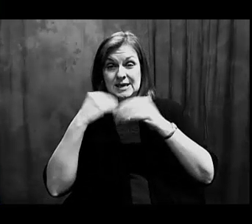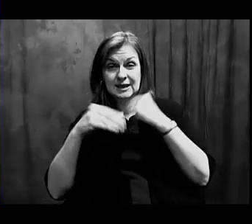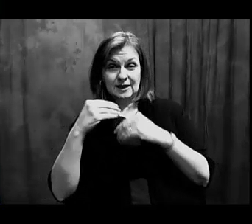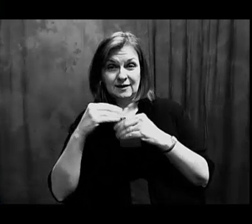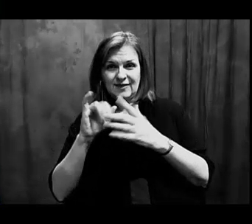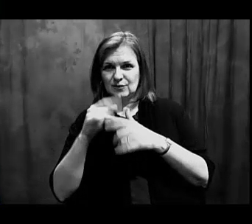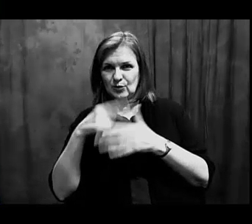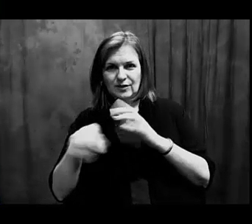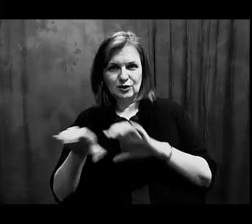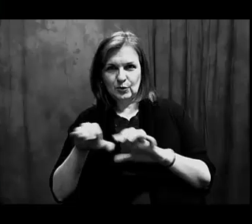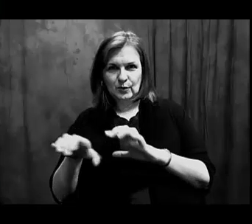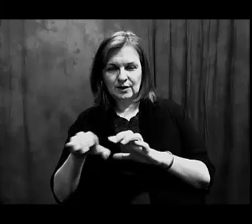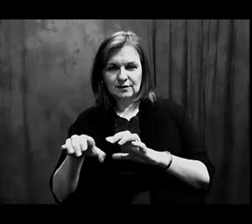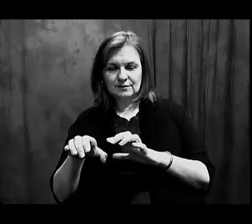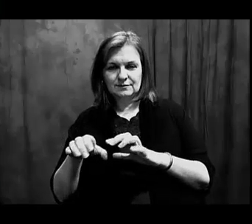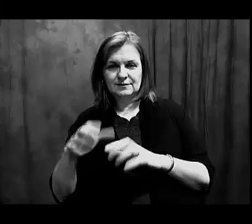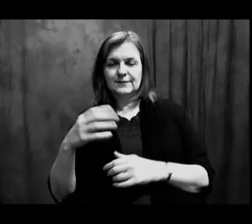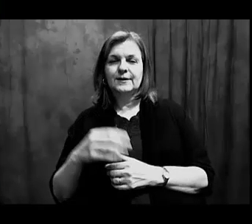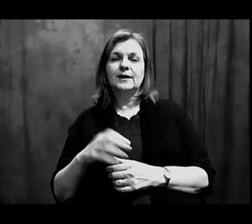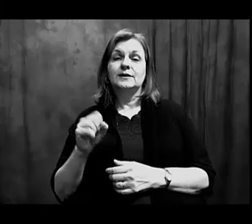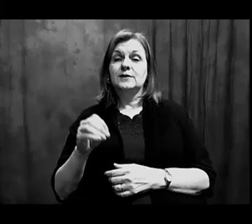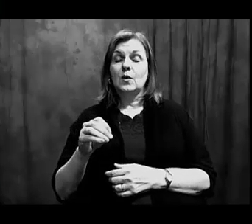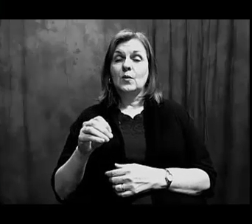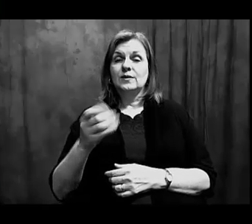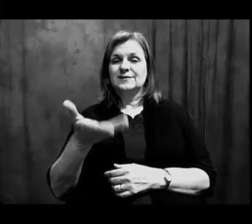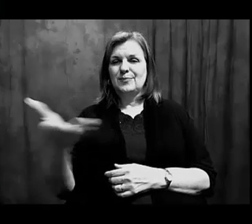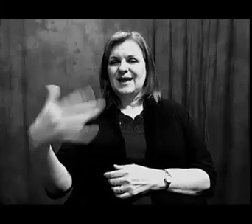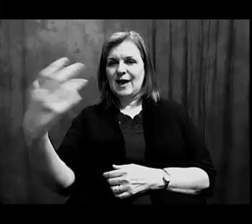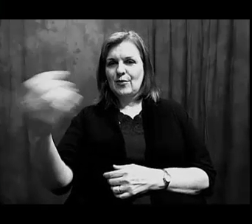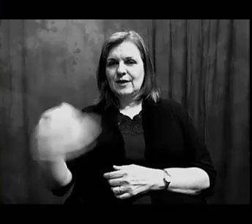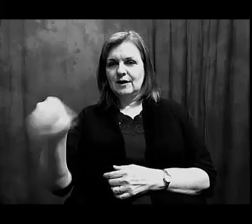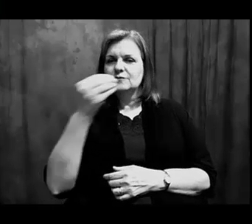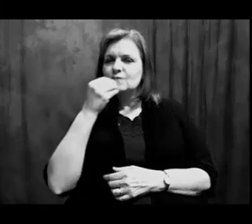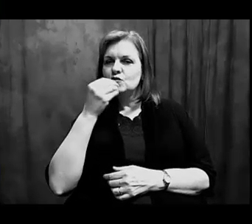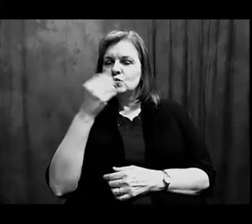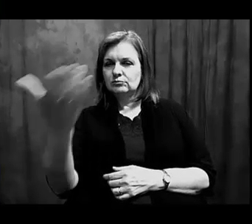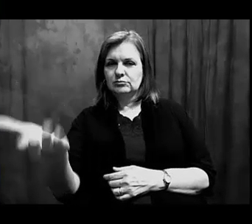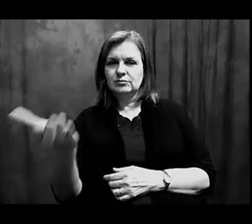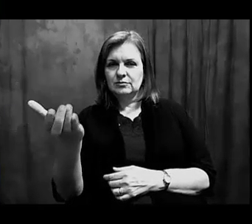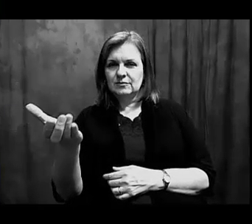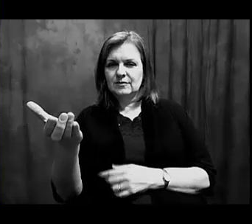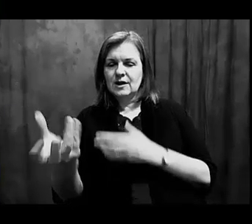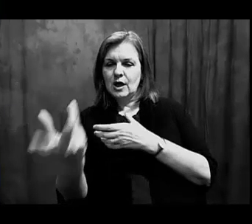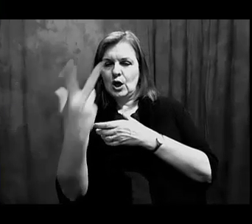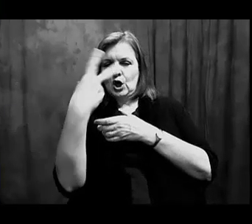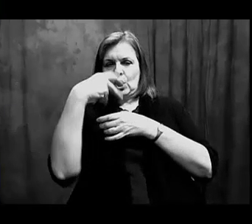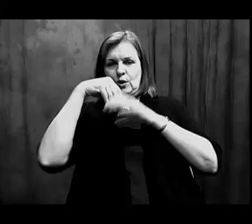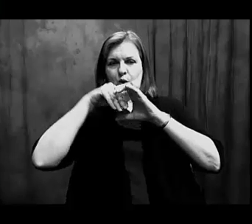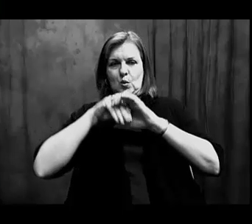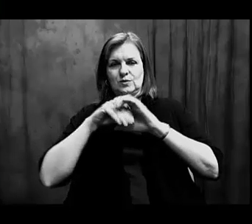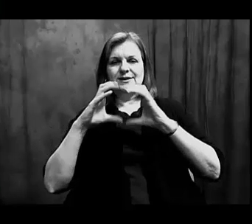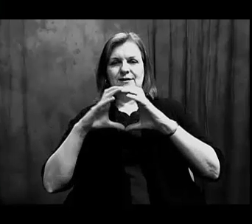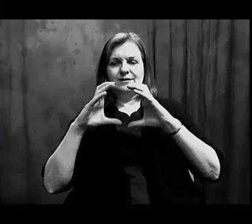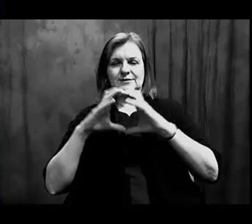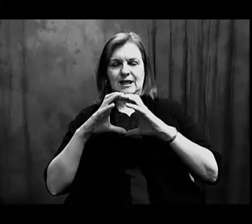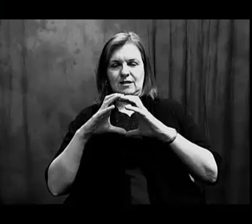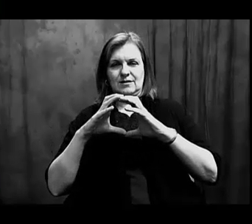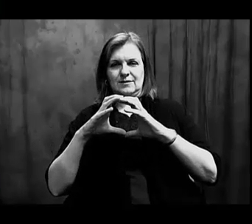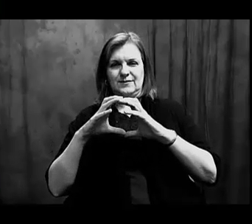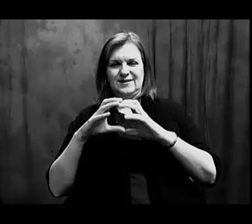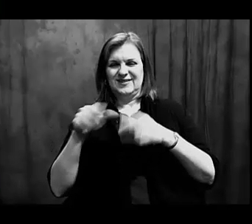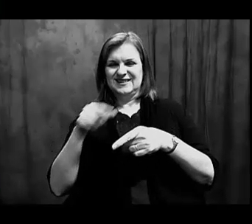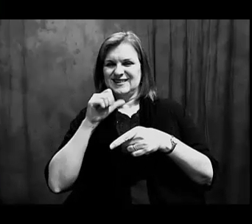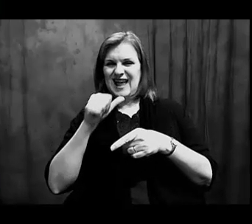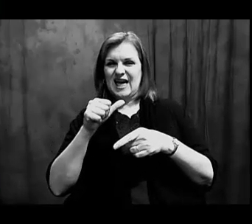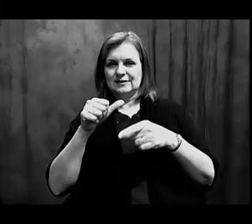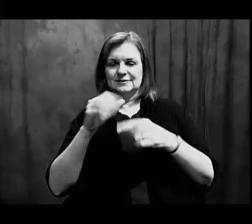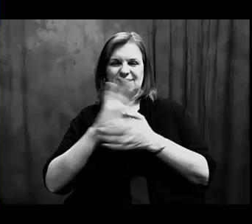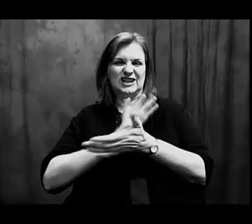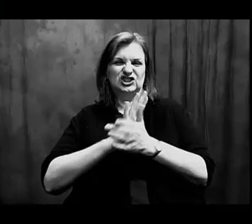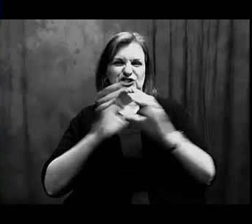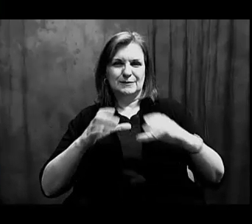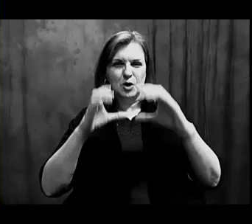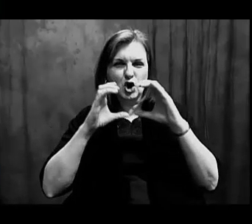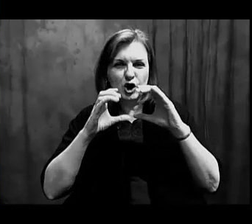That's all they're doing! they're gonna take in this food in whatever form it can be it's certainly not a cheeseburger right!